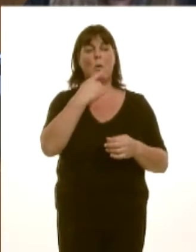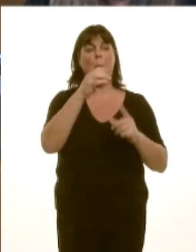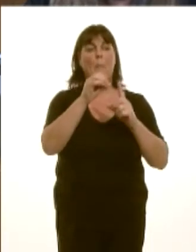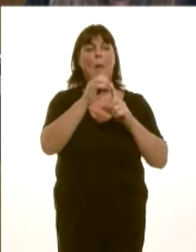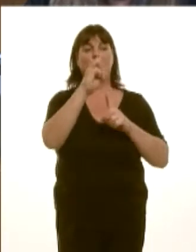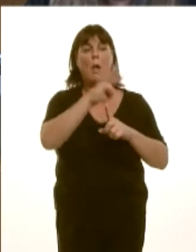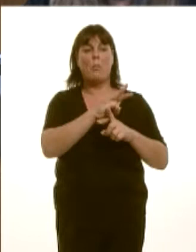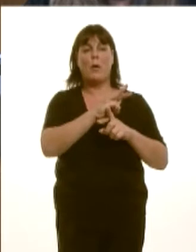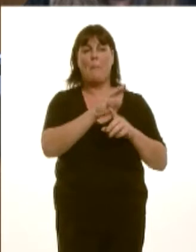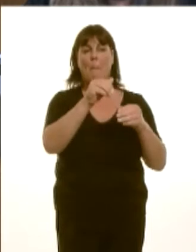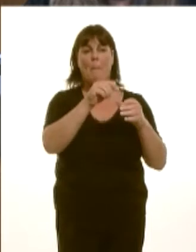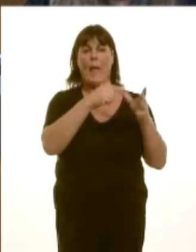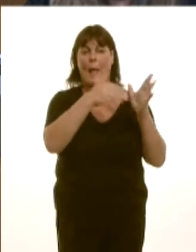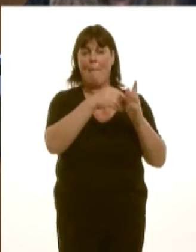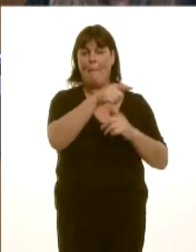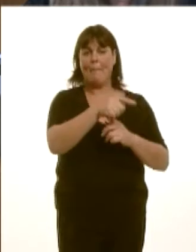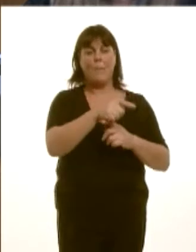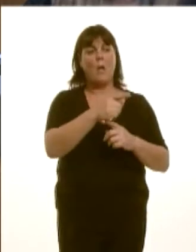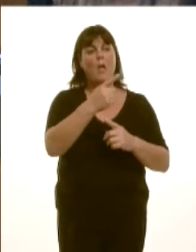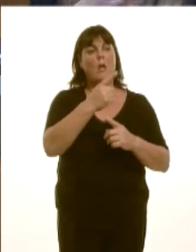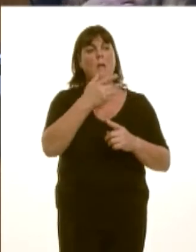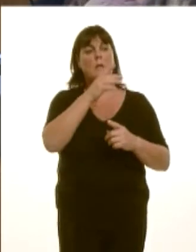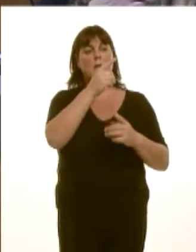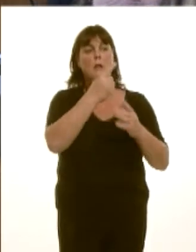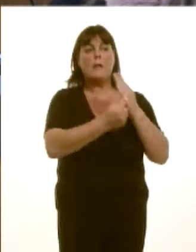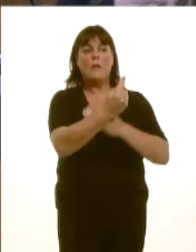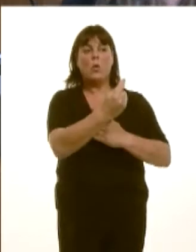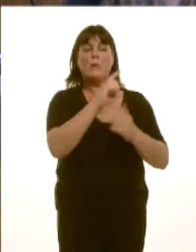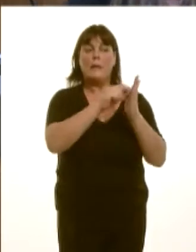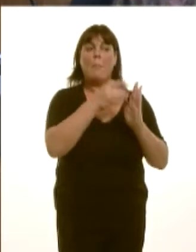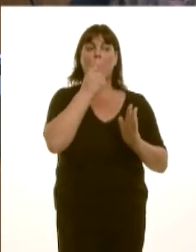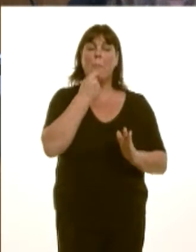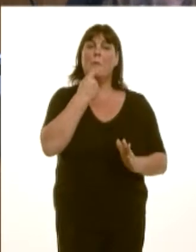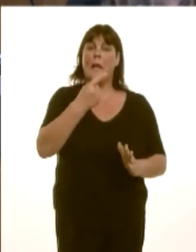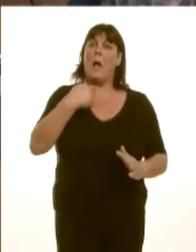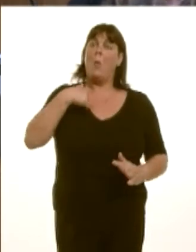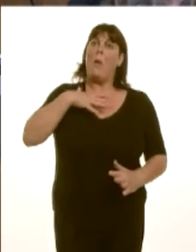is to strengthen the voice of individual disabled people, and, then, once that is done to a